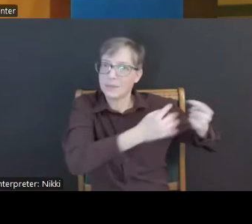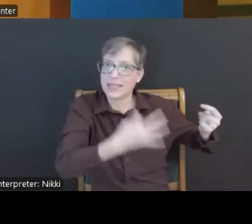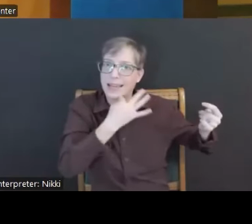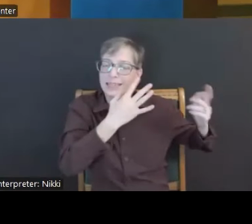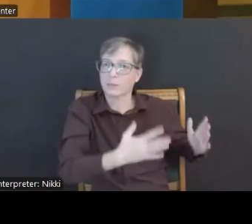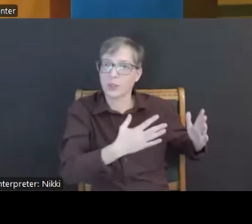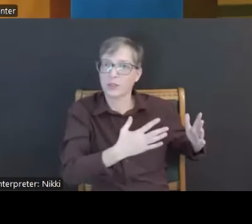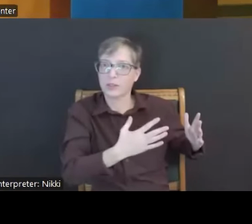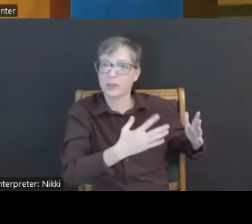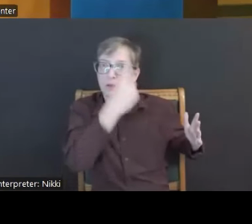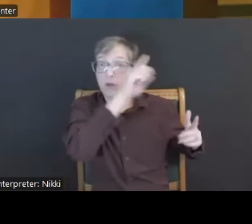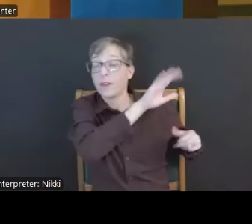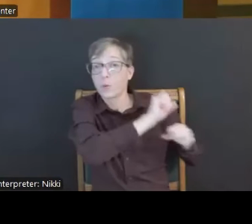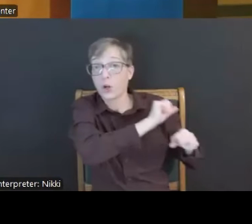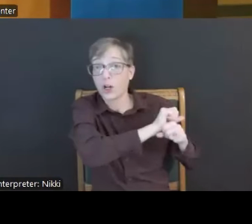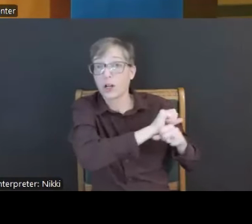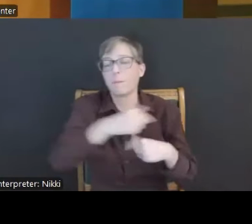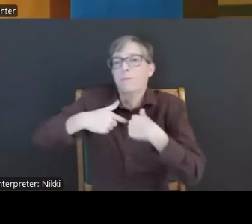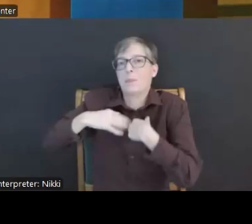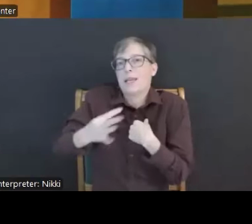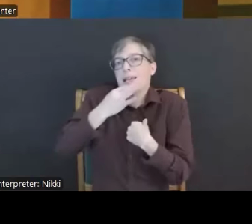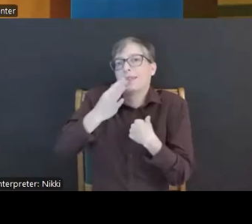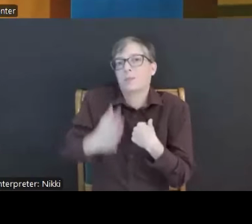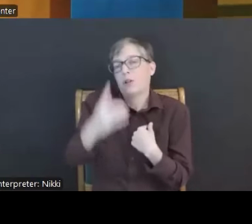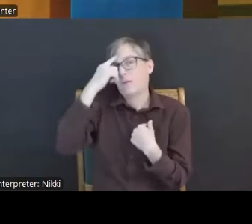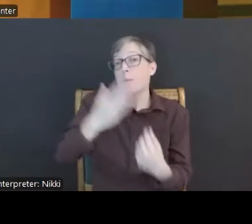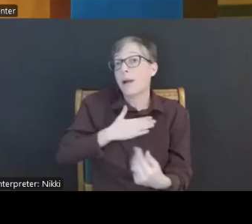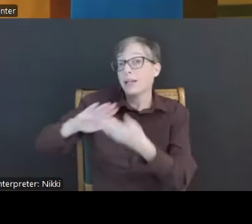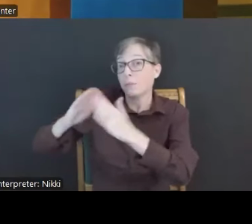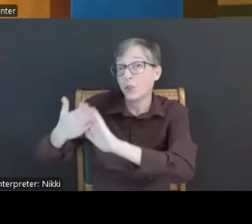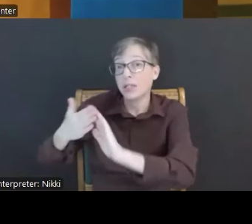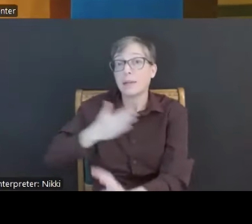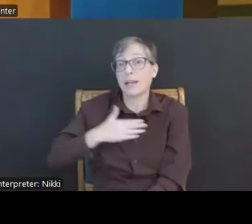child I come as an expert for my community and my community relies on me it asks me questions